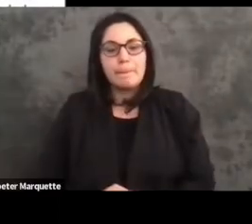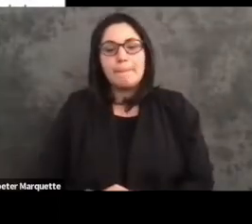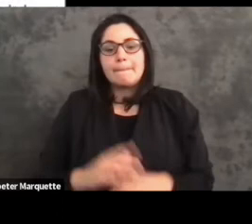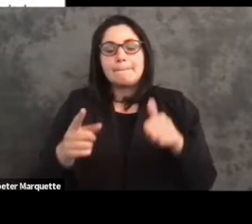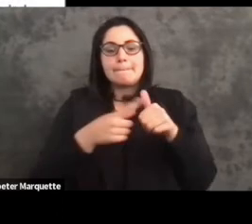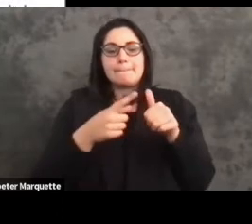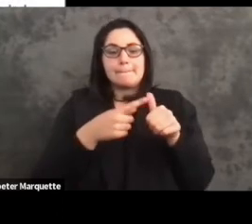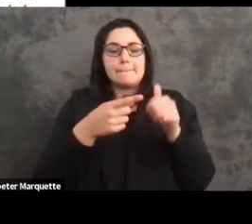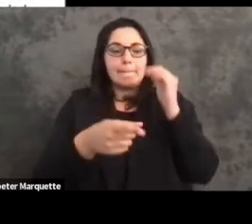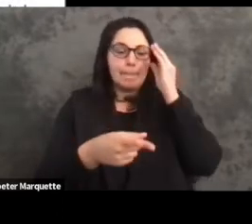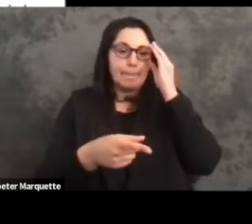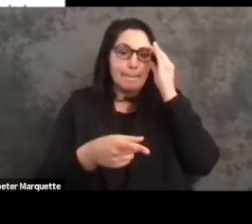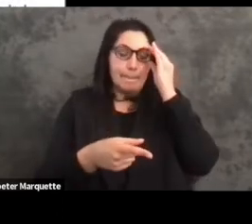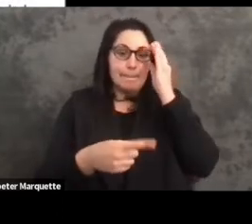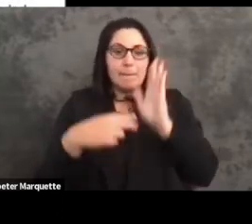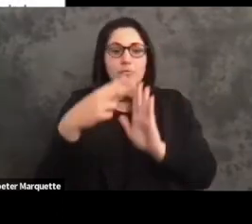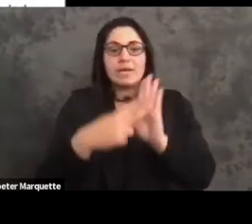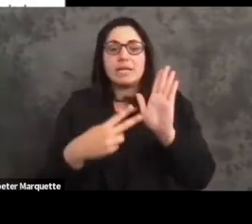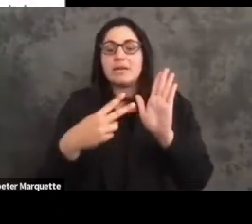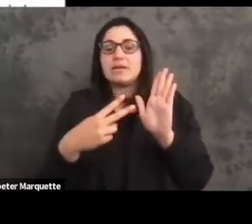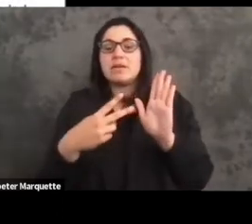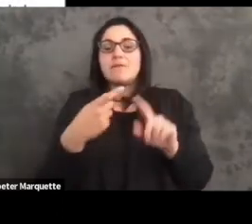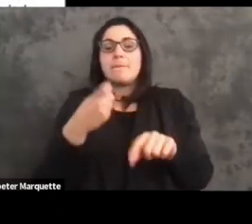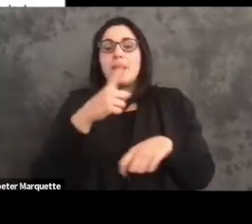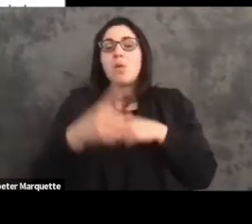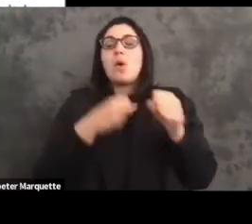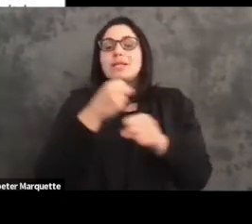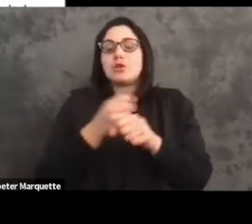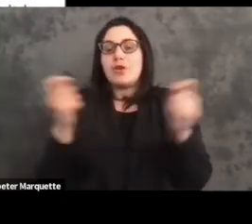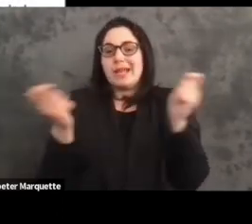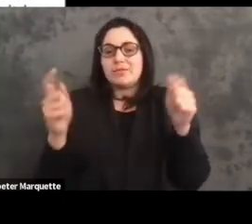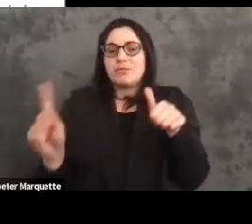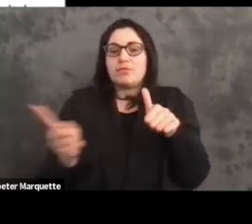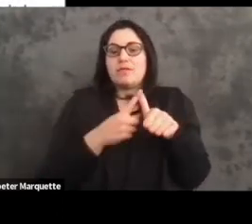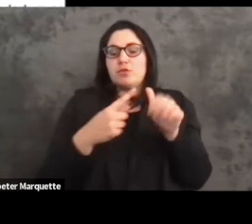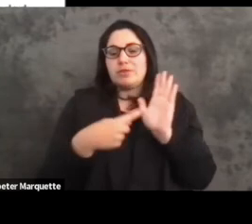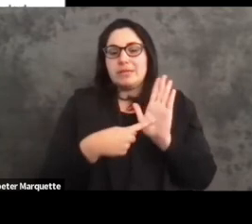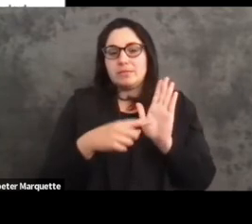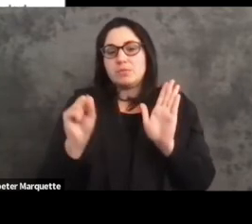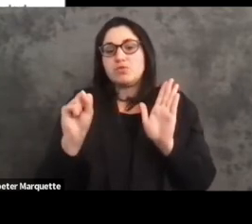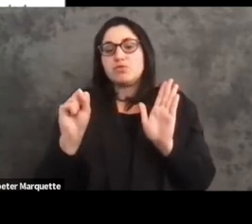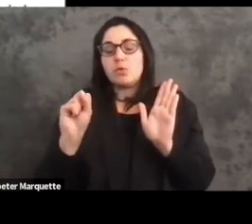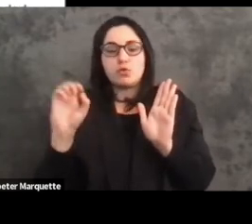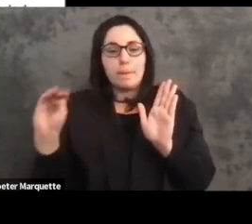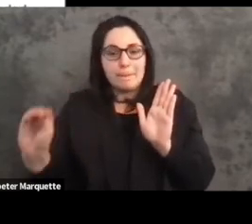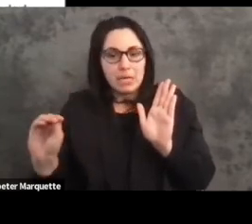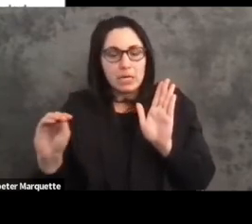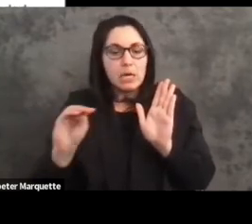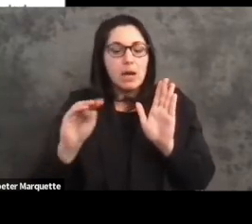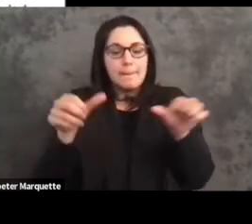mask that I will get to later in the presentation. I'll start with reading from my one year anniversary